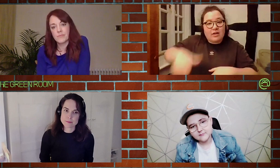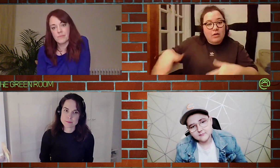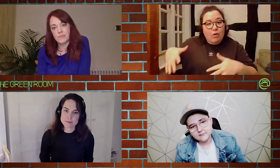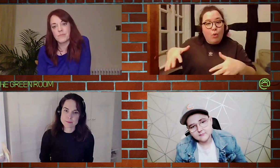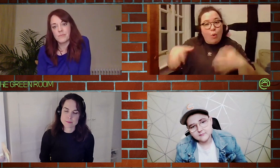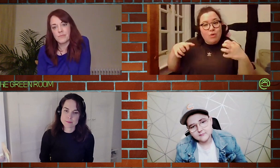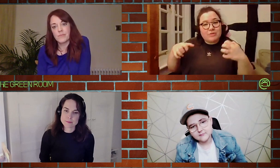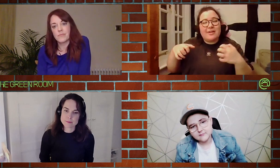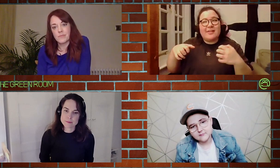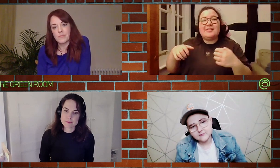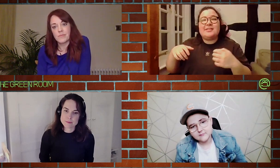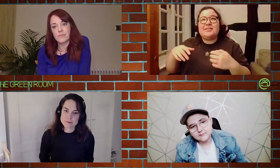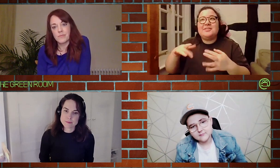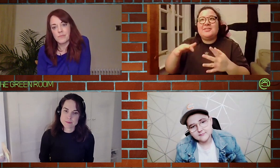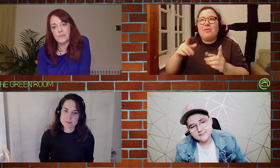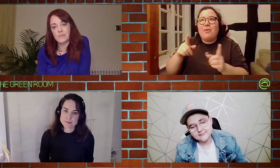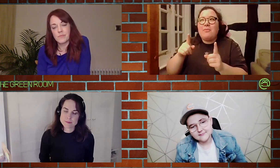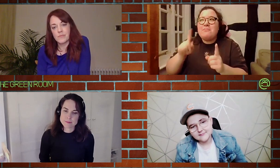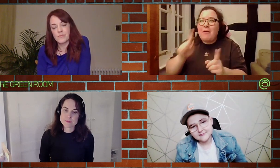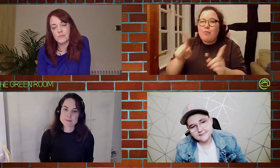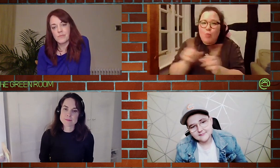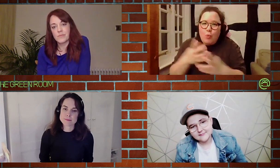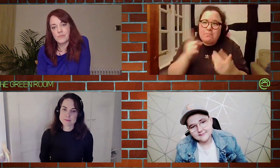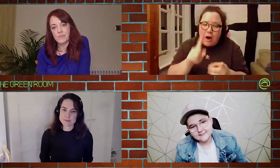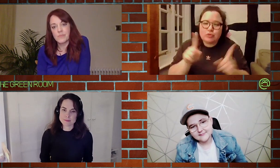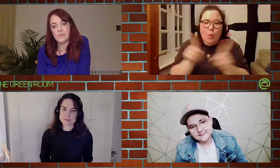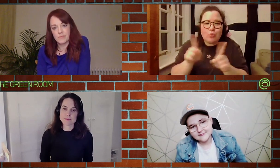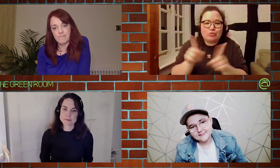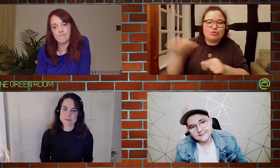But it's aimed at young audiences.